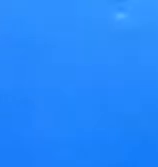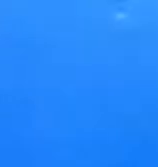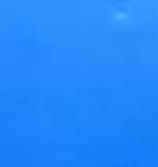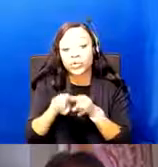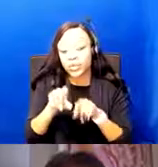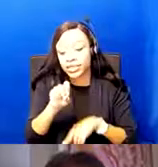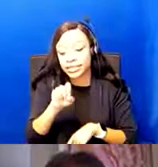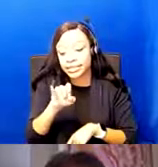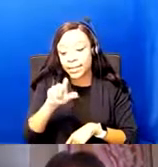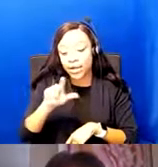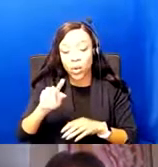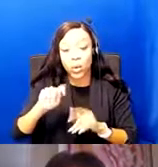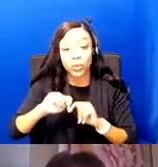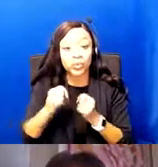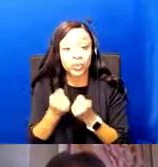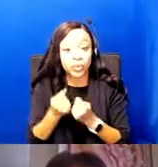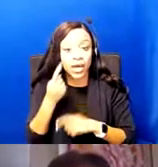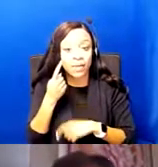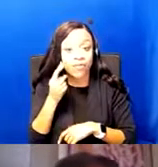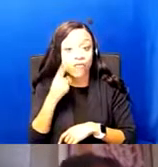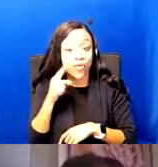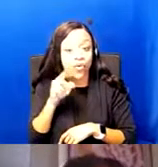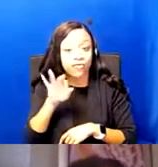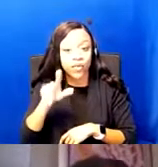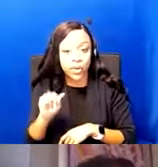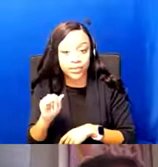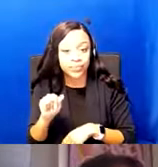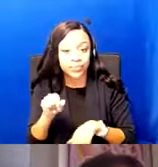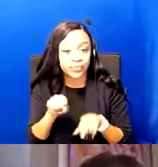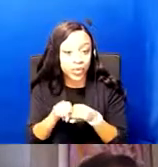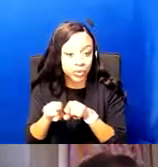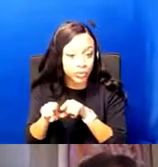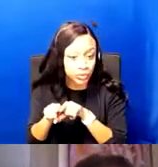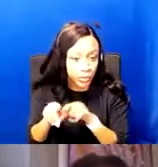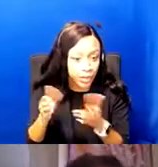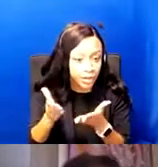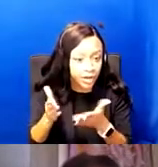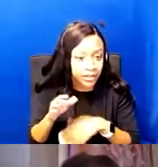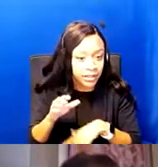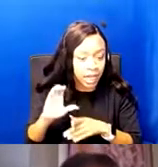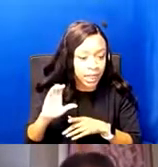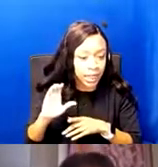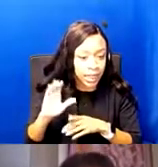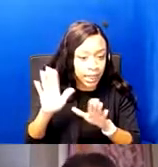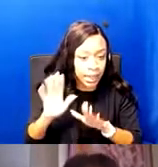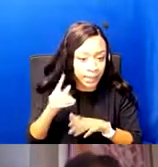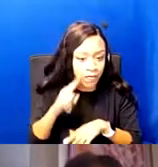I am also the creator of Climakaze, Miami with FUNDarte in Miami. And I worked for many years